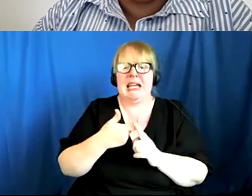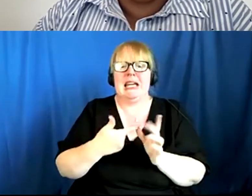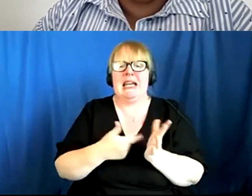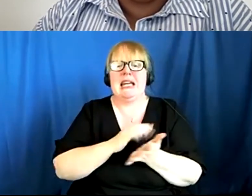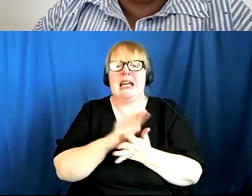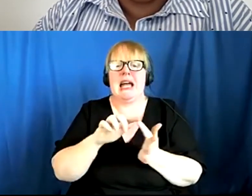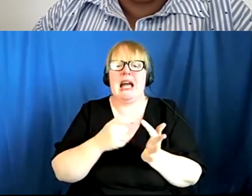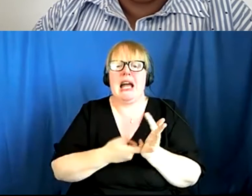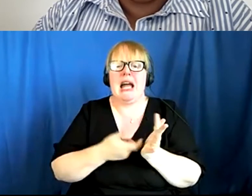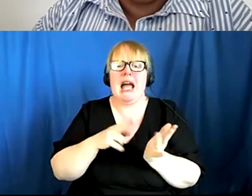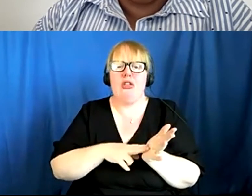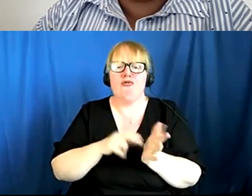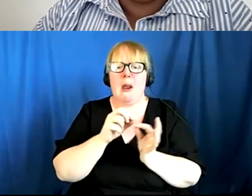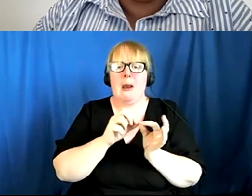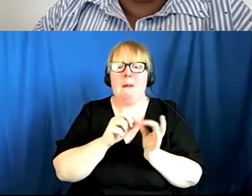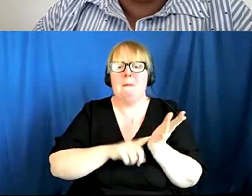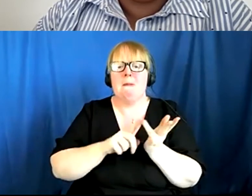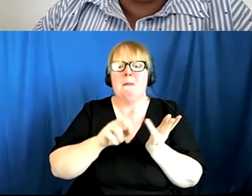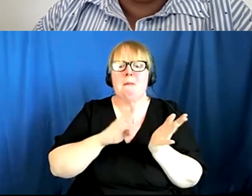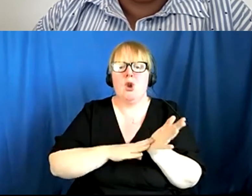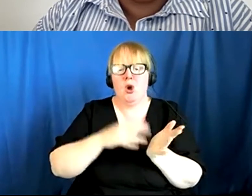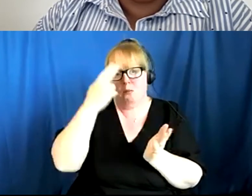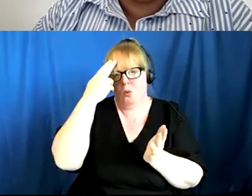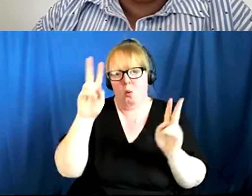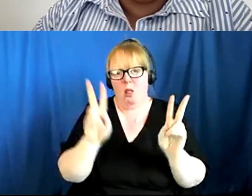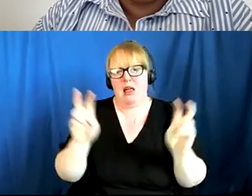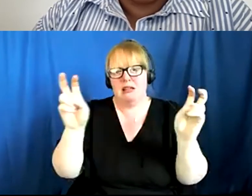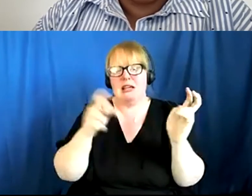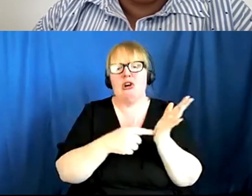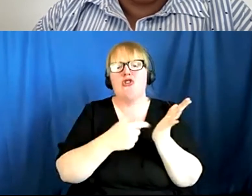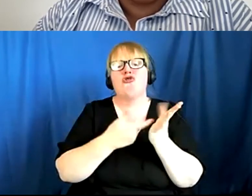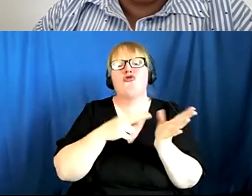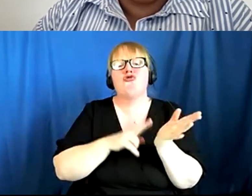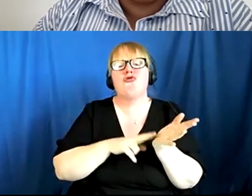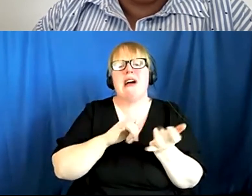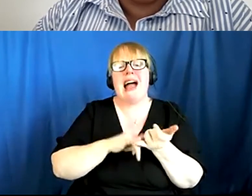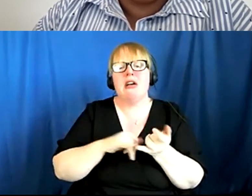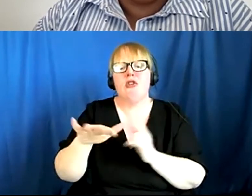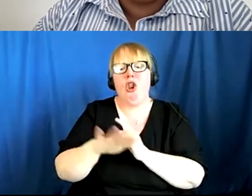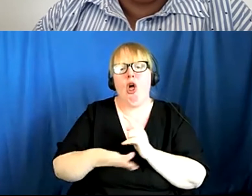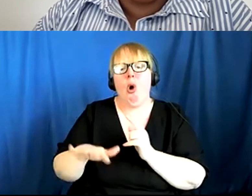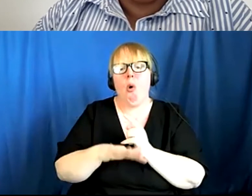And I quite like it, I think that we are very kind of translocal as artists, and we are, you know,